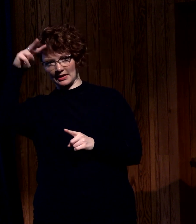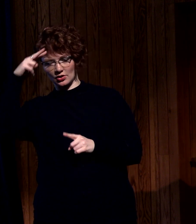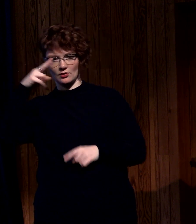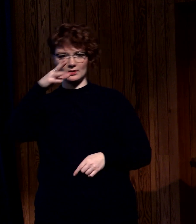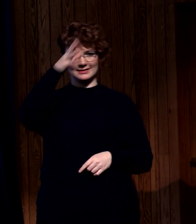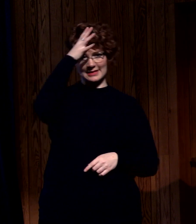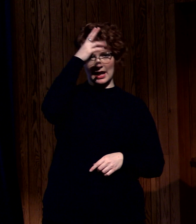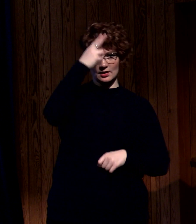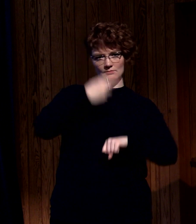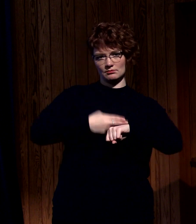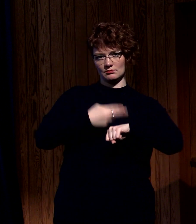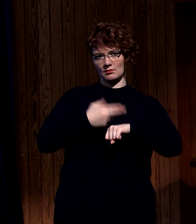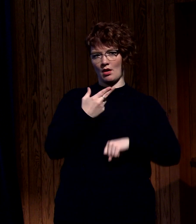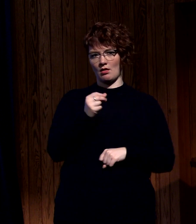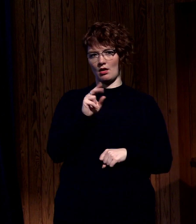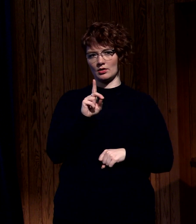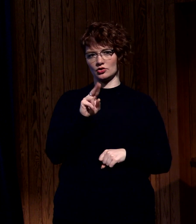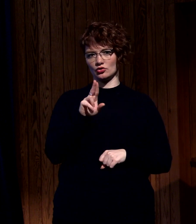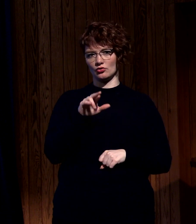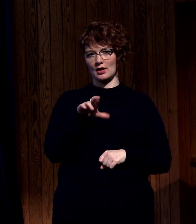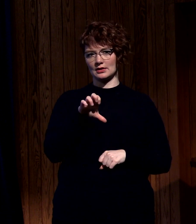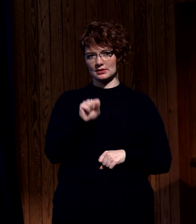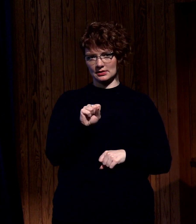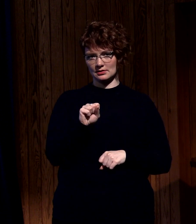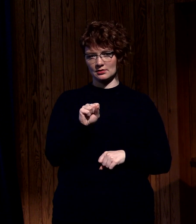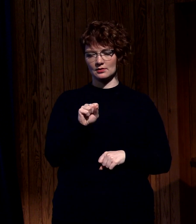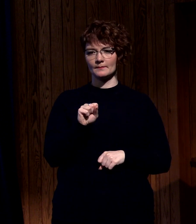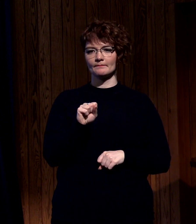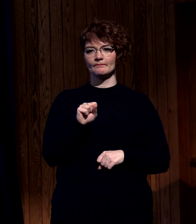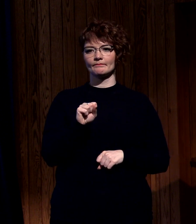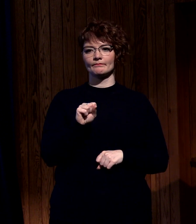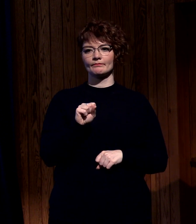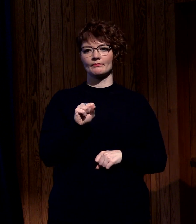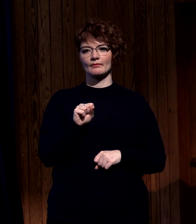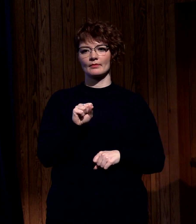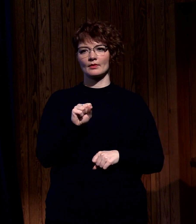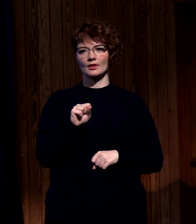from Honduras. And one of the unique things, perspectives of a